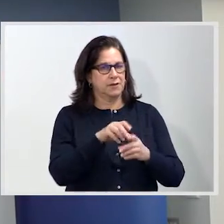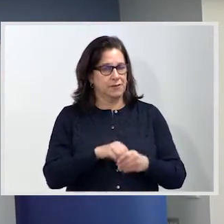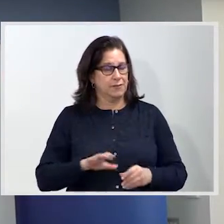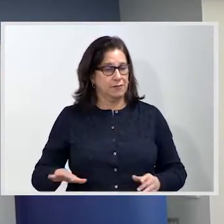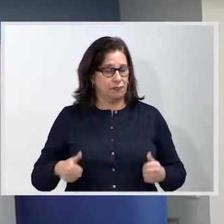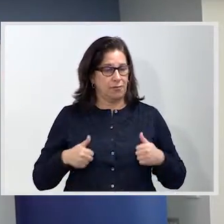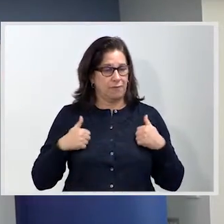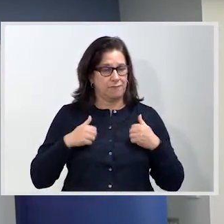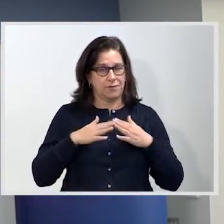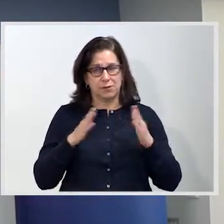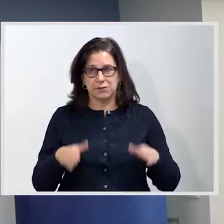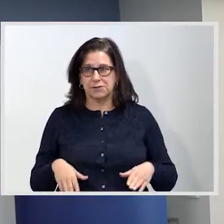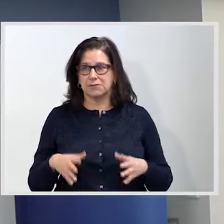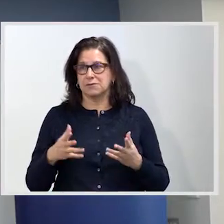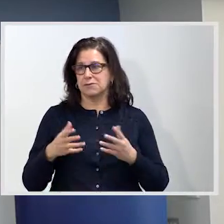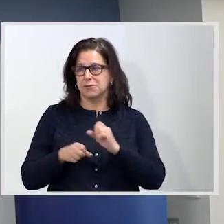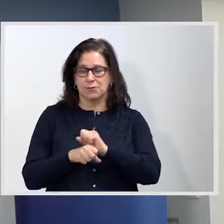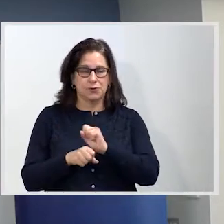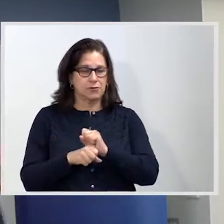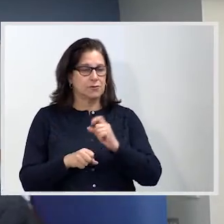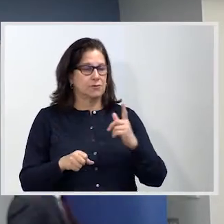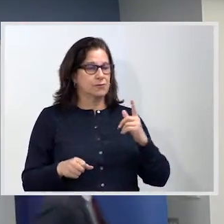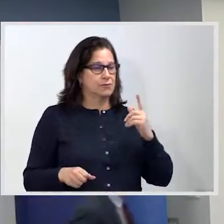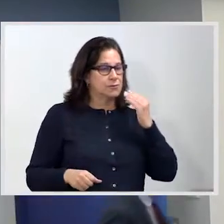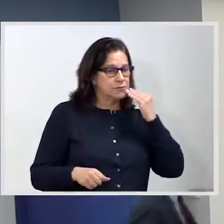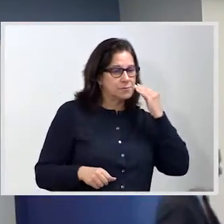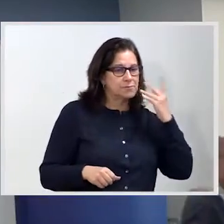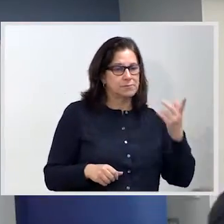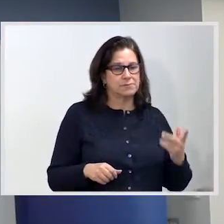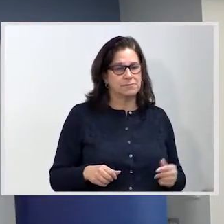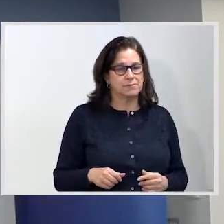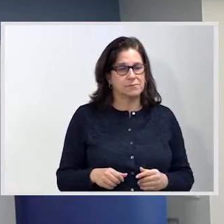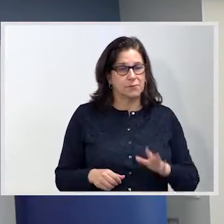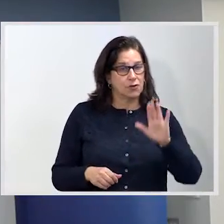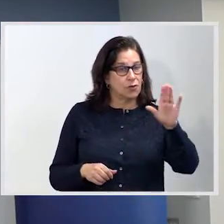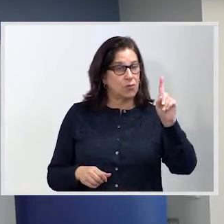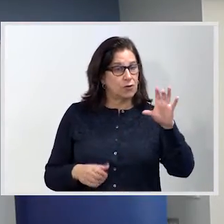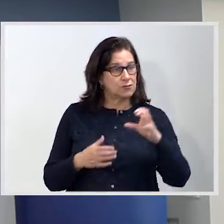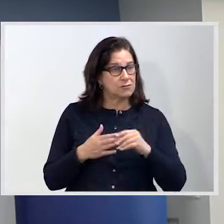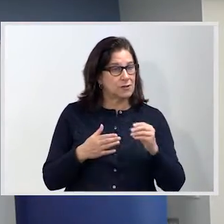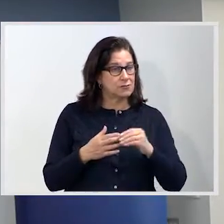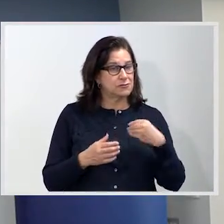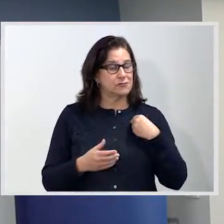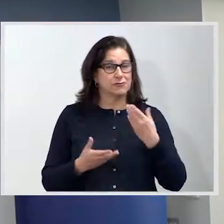$100 TO EDUCATION, BUT KNOW THAT WHATEVER YOU DO DEDICATE TO